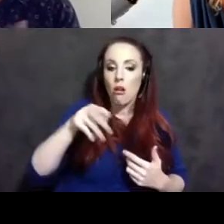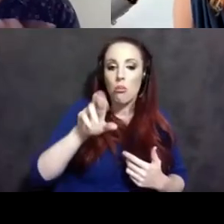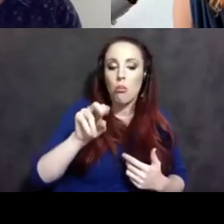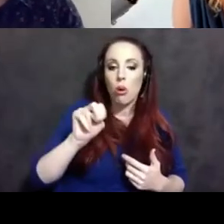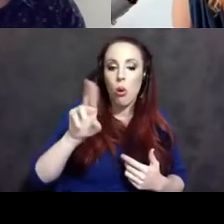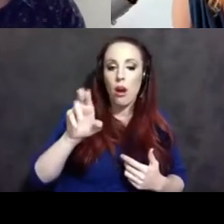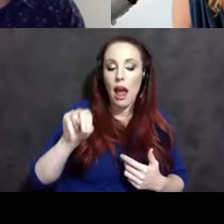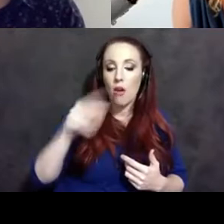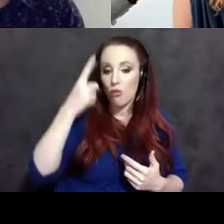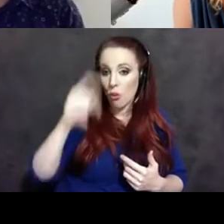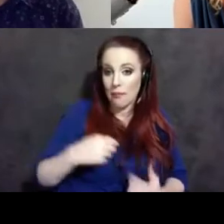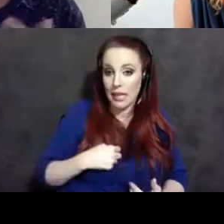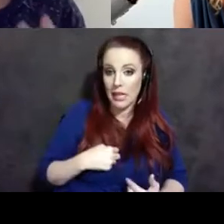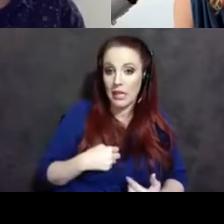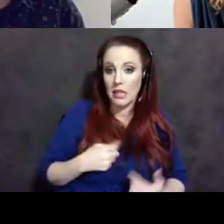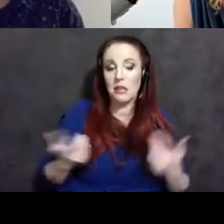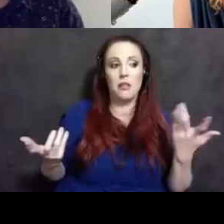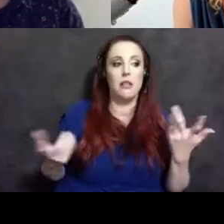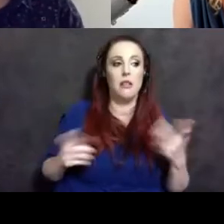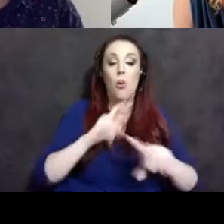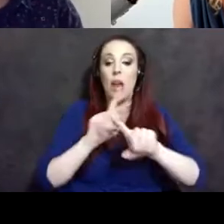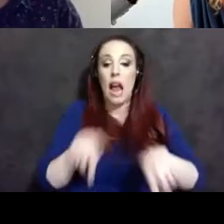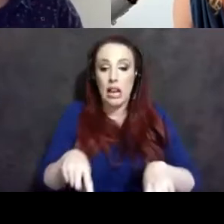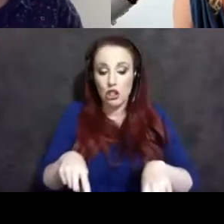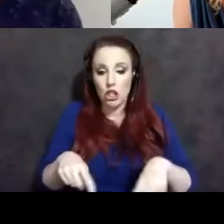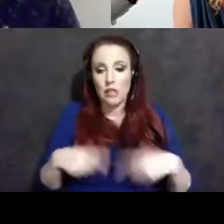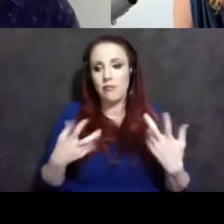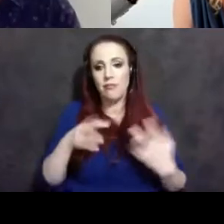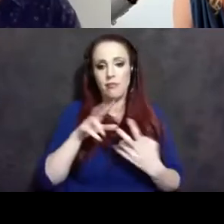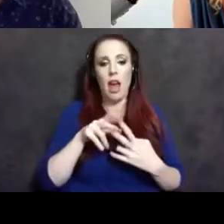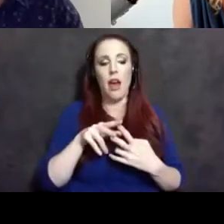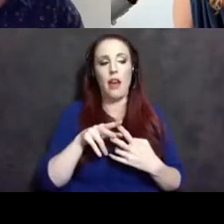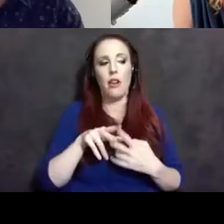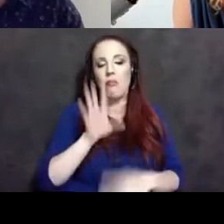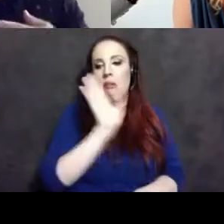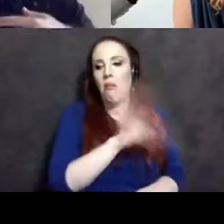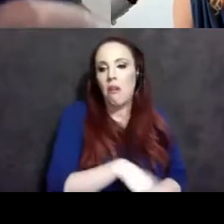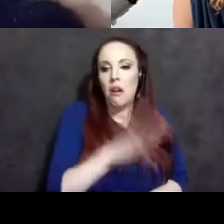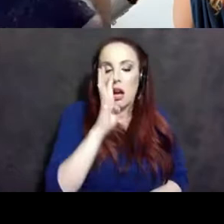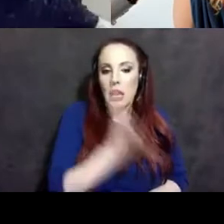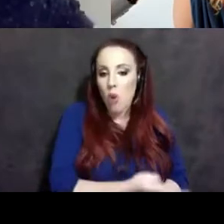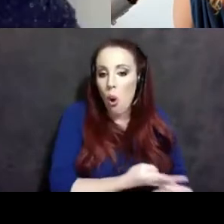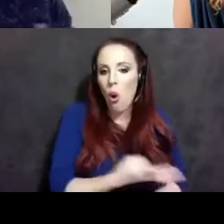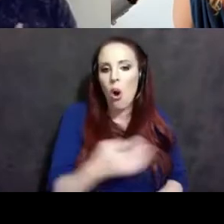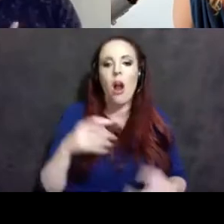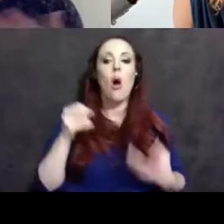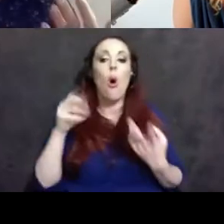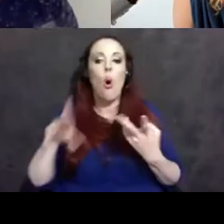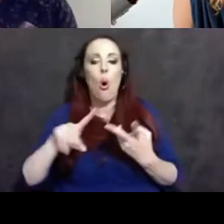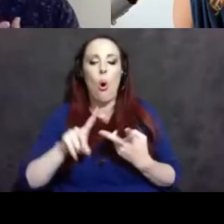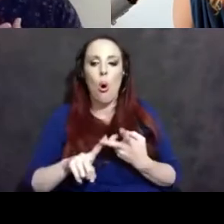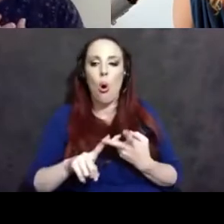That's the reaction is, like, either dismissive or going to so many apologies that I am feeling